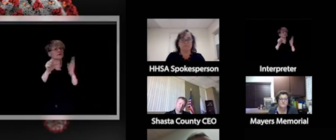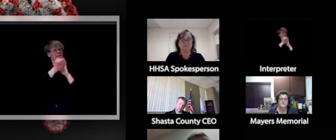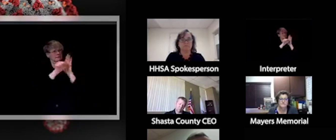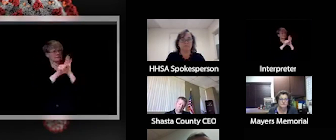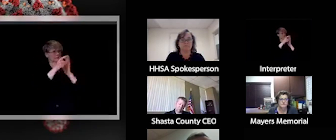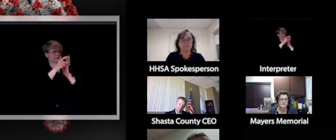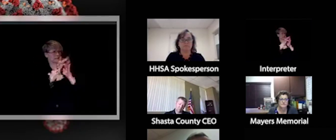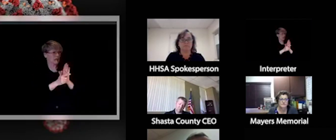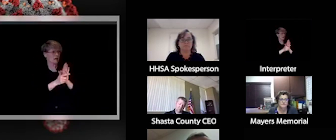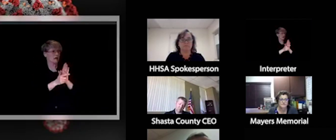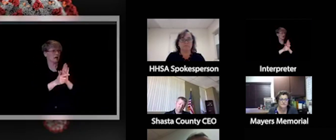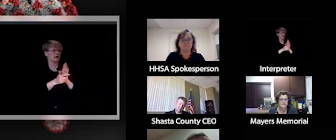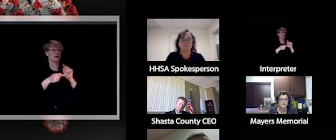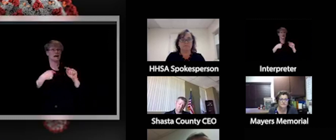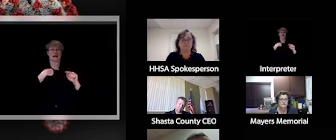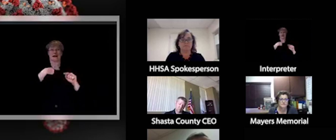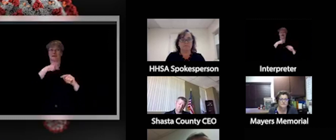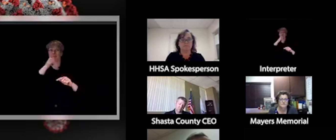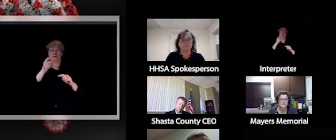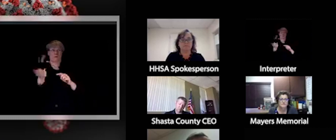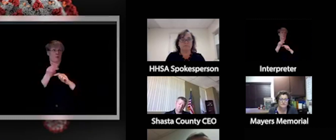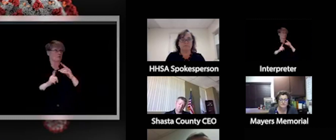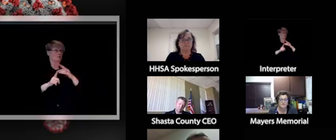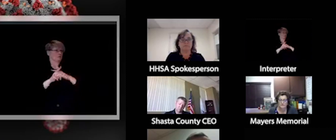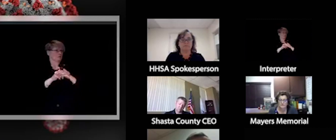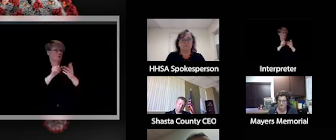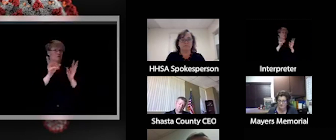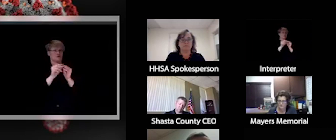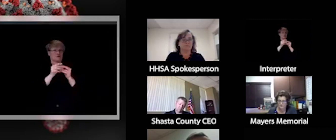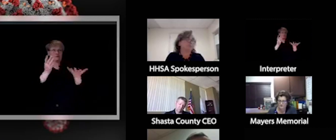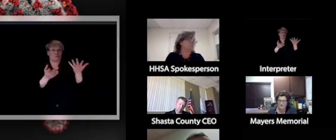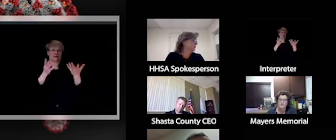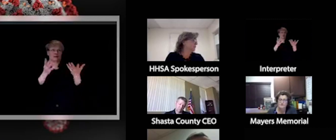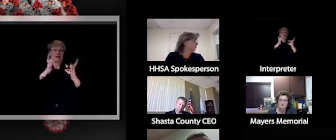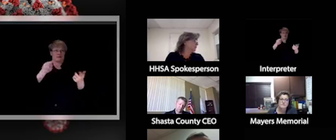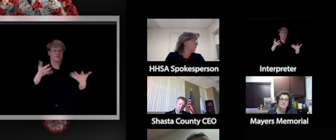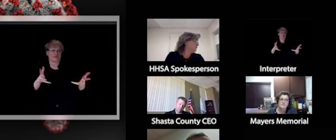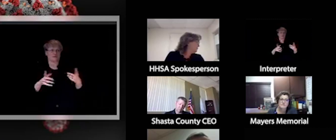to one of these meetings in a couple weeks. But what is the enforcement of that look like?